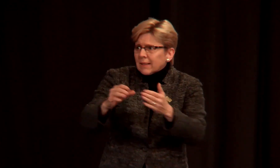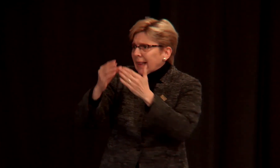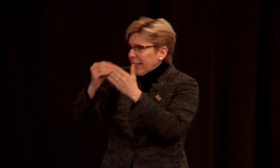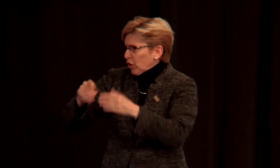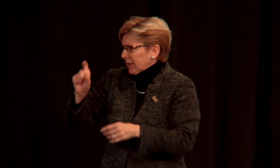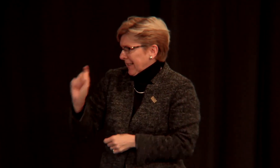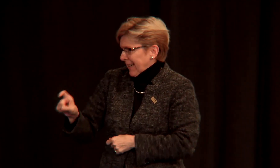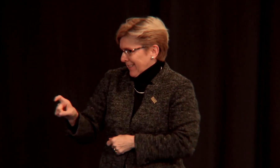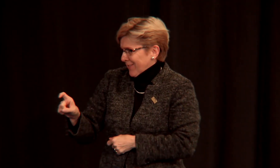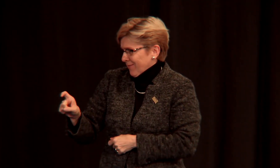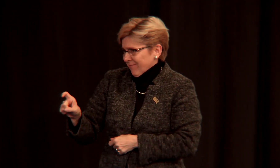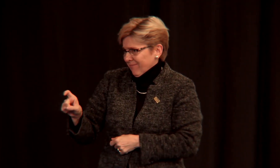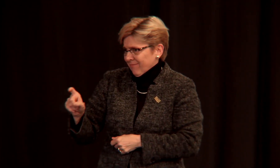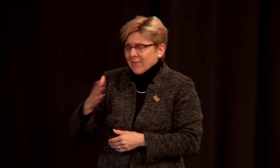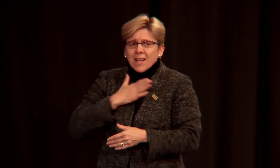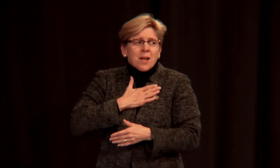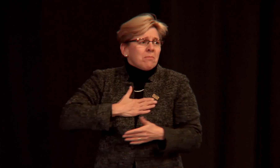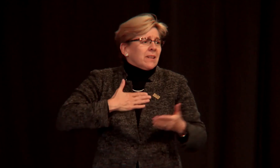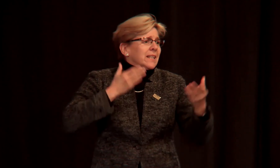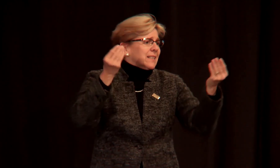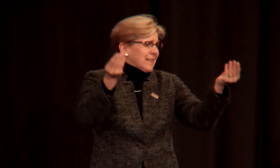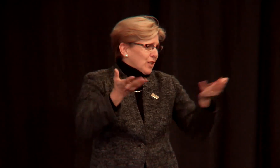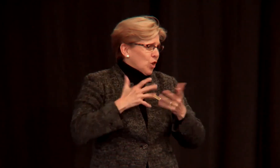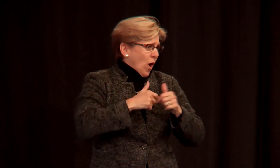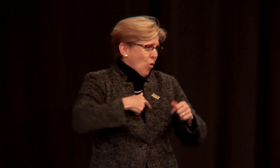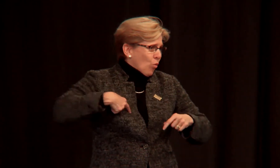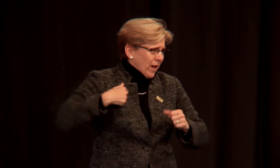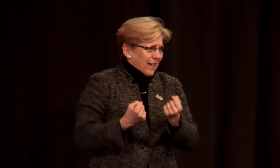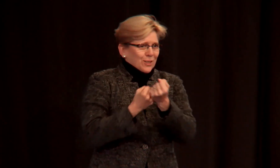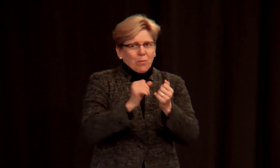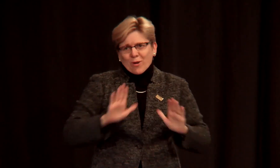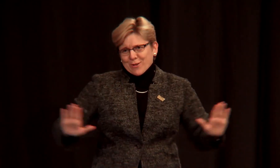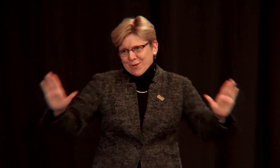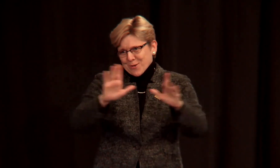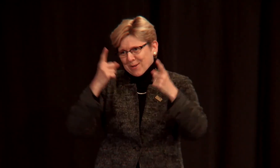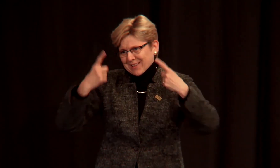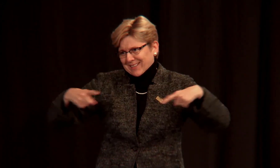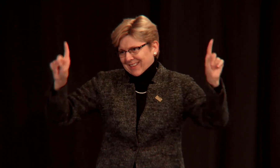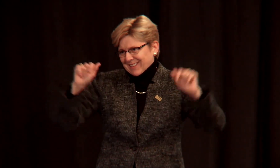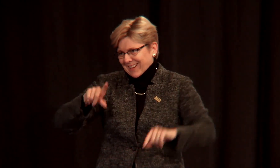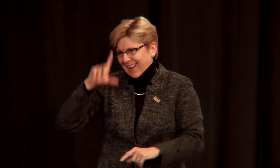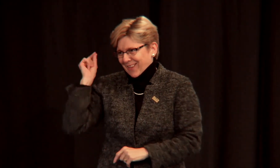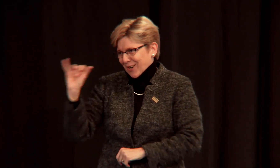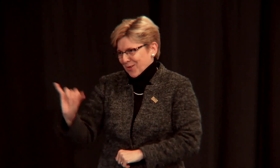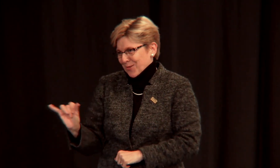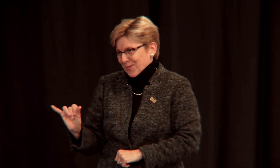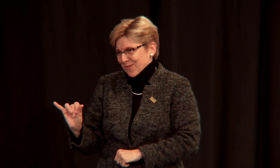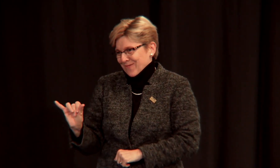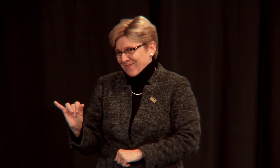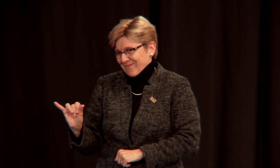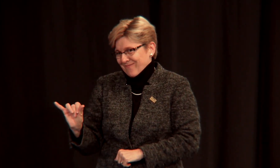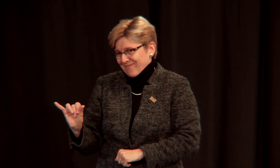as leaders or superintendents, please let us know how we can support your success from Gallaudet.